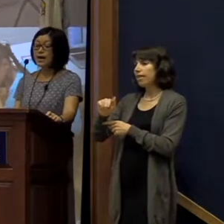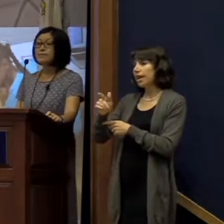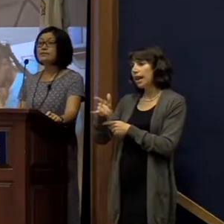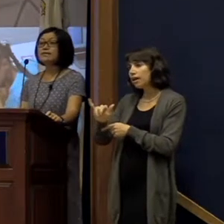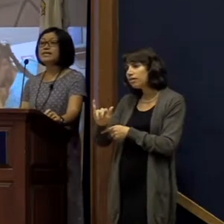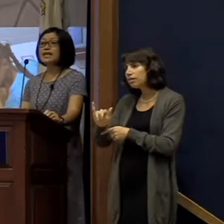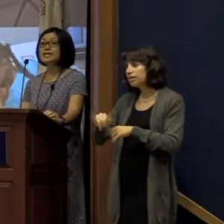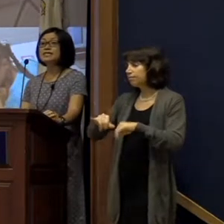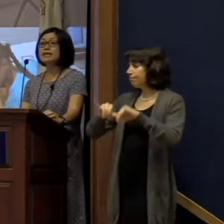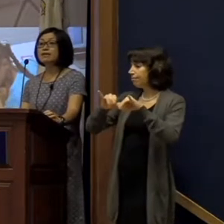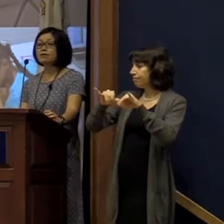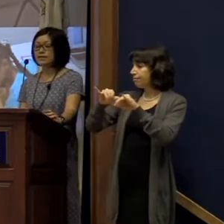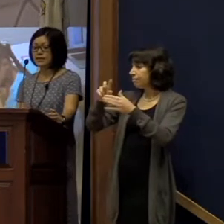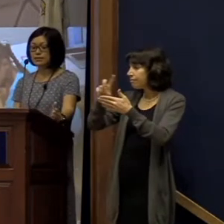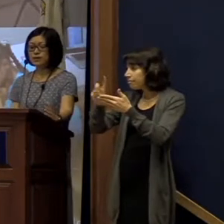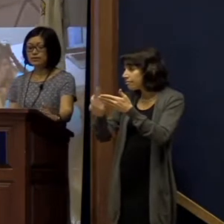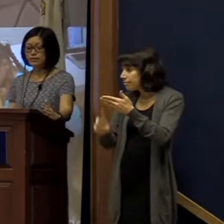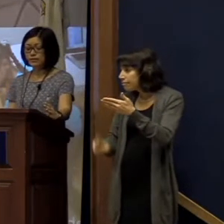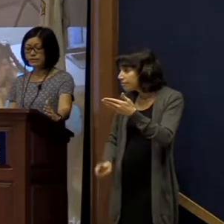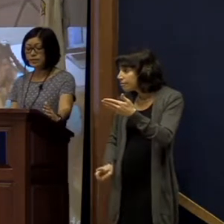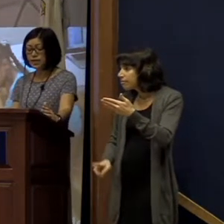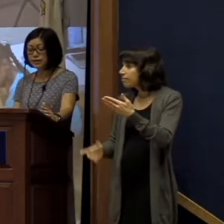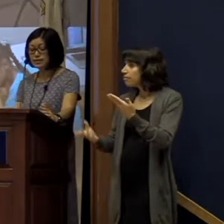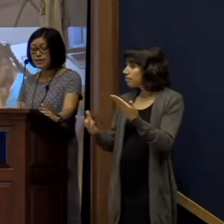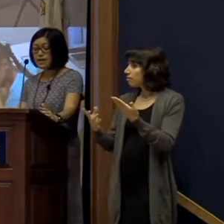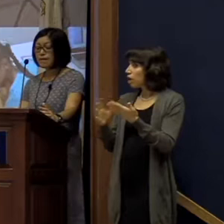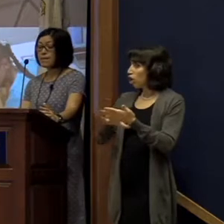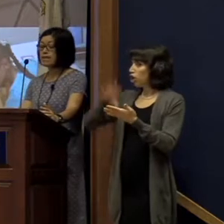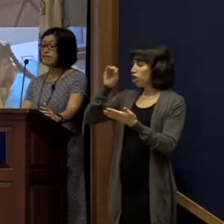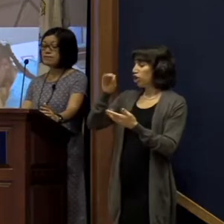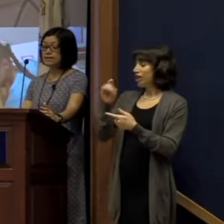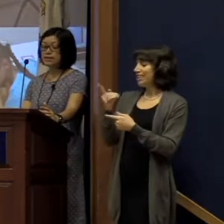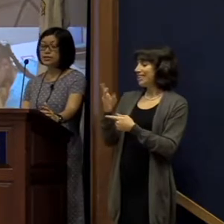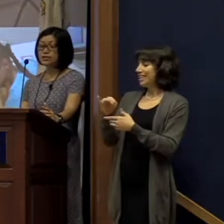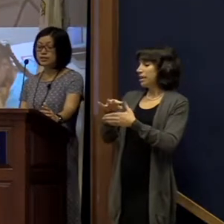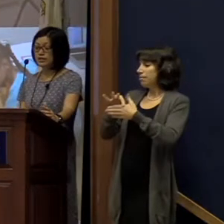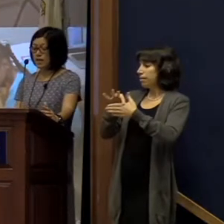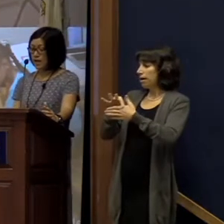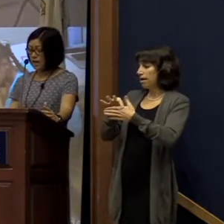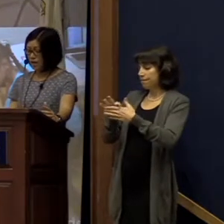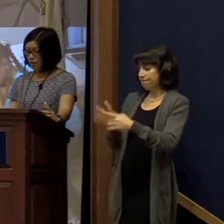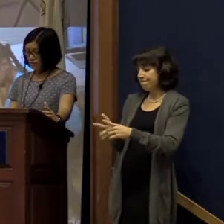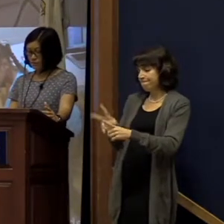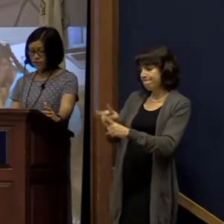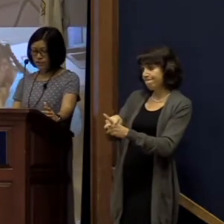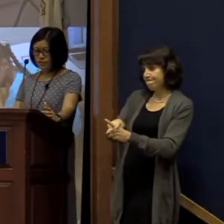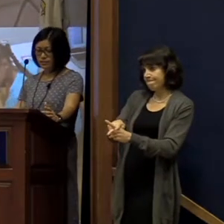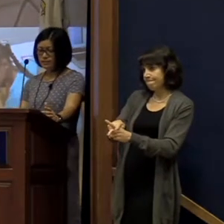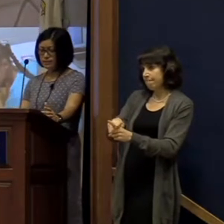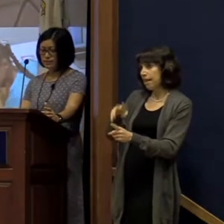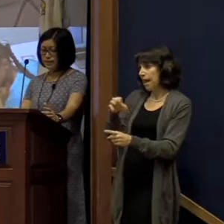purposefully learning STEM content that is relevant to this project, many feedback sessions and observations.